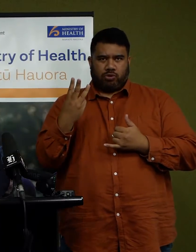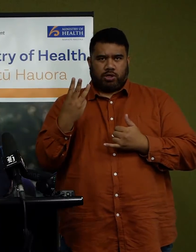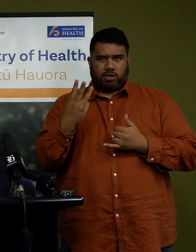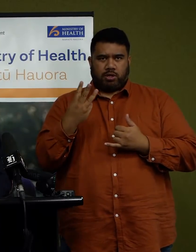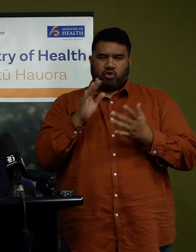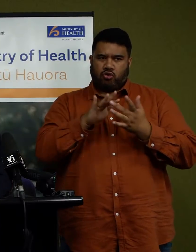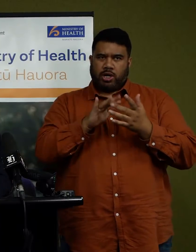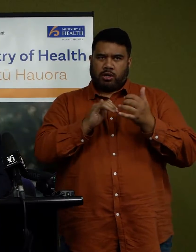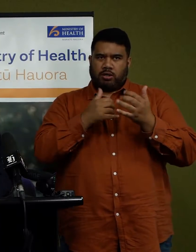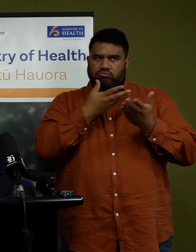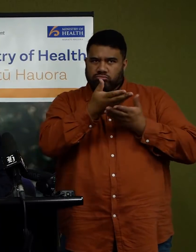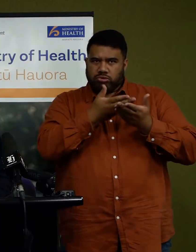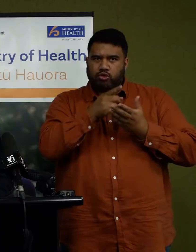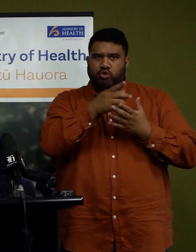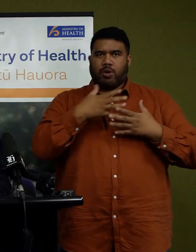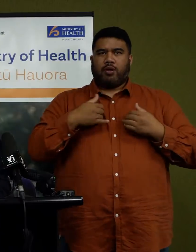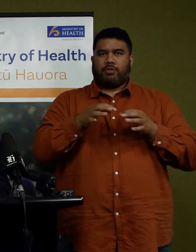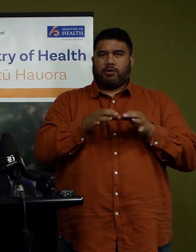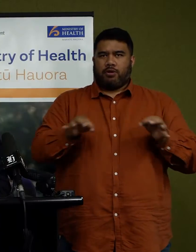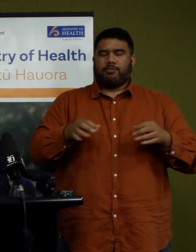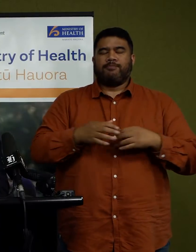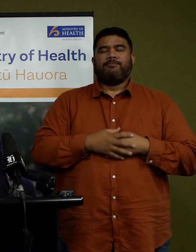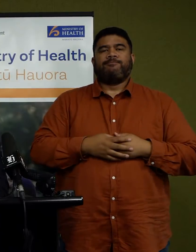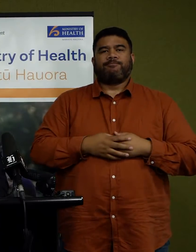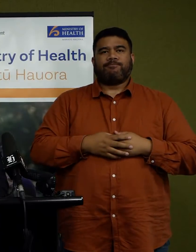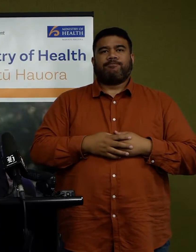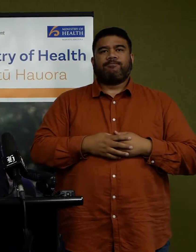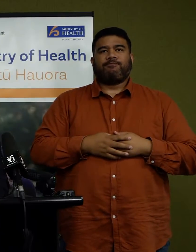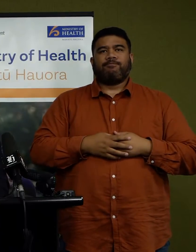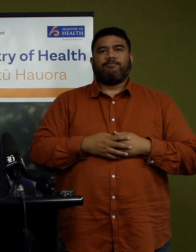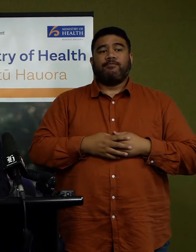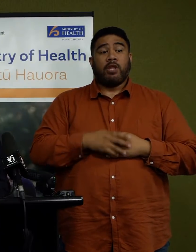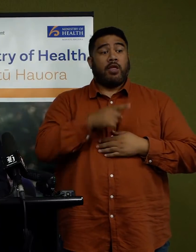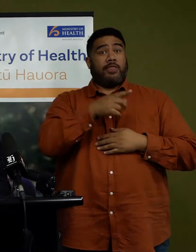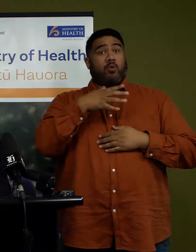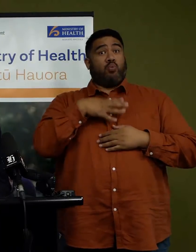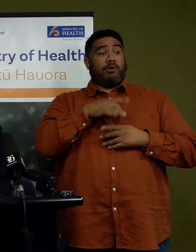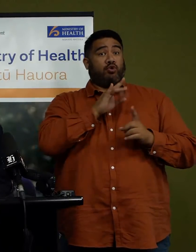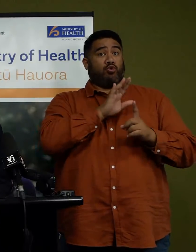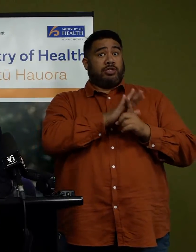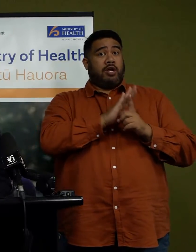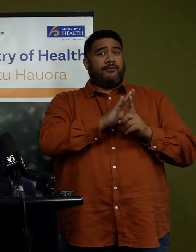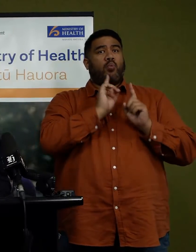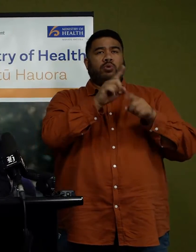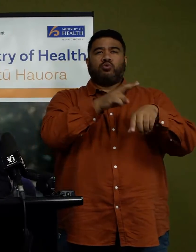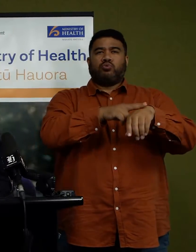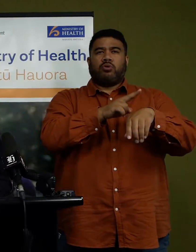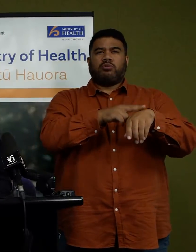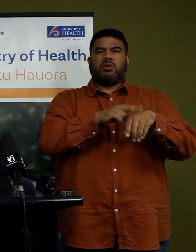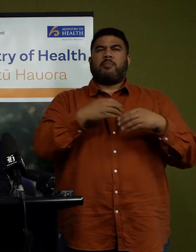Contact is also being made with the two medical centers where the woman sought advice and treatment to determine if there